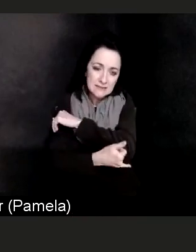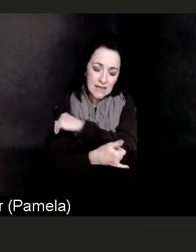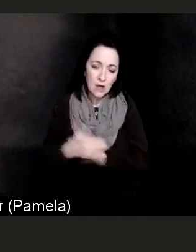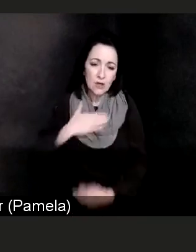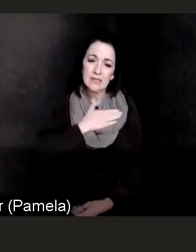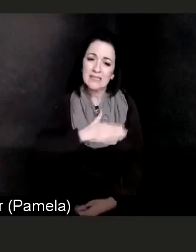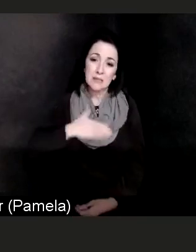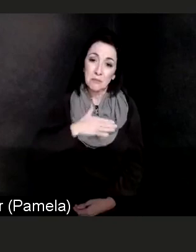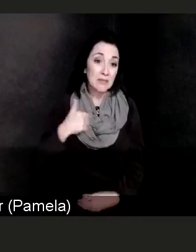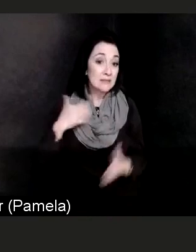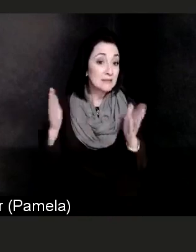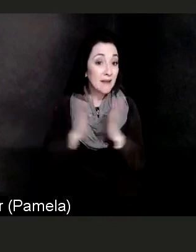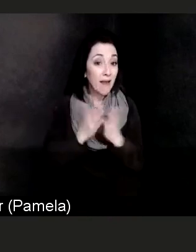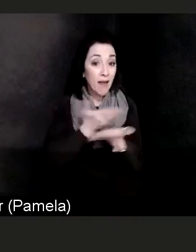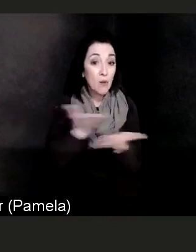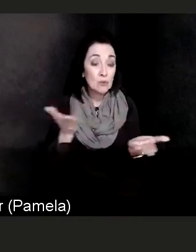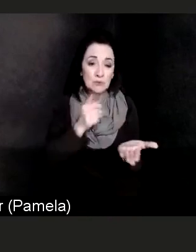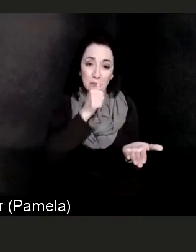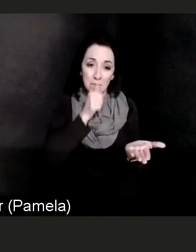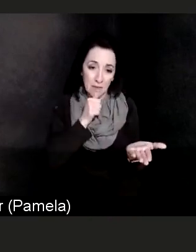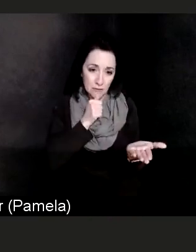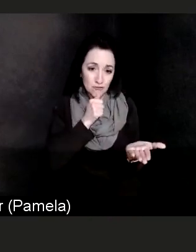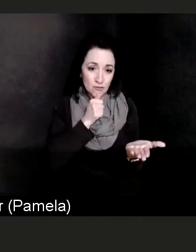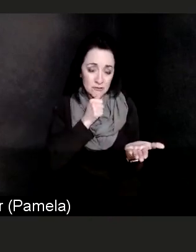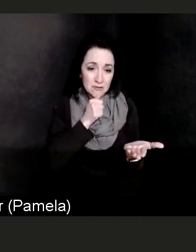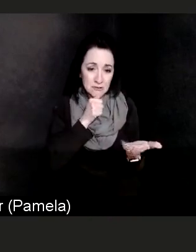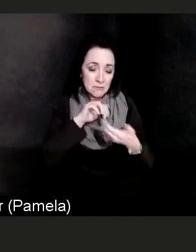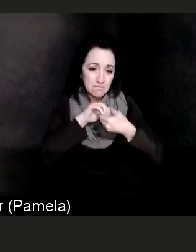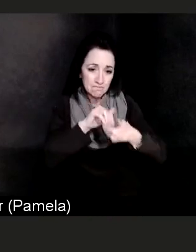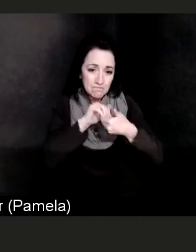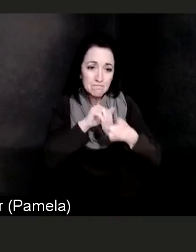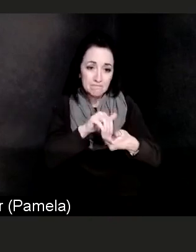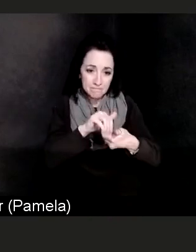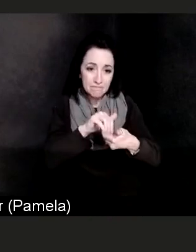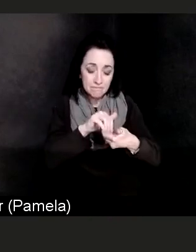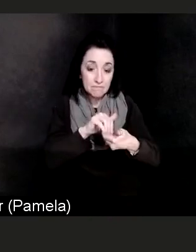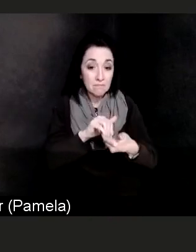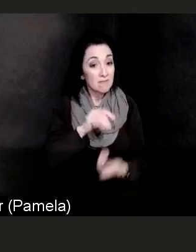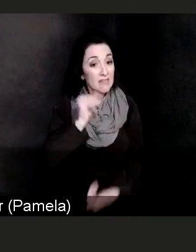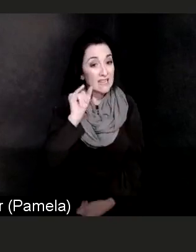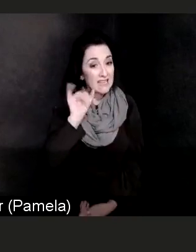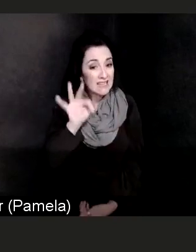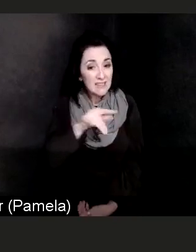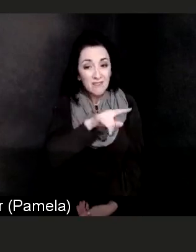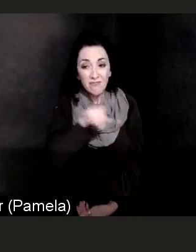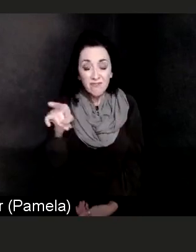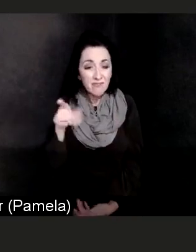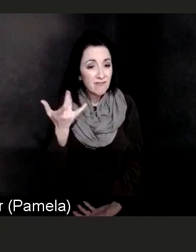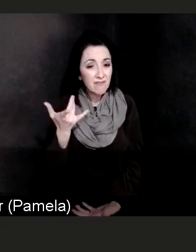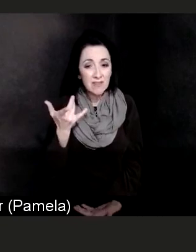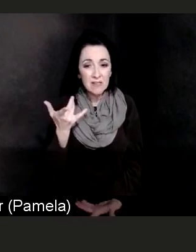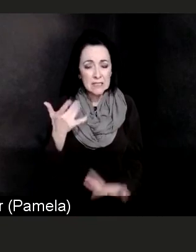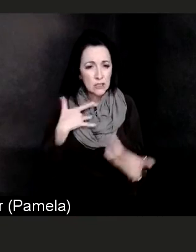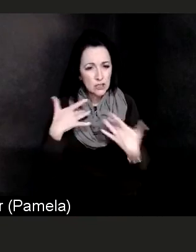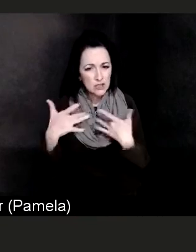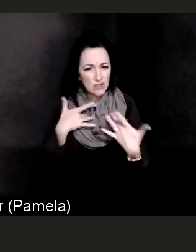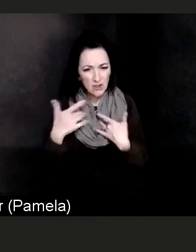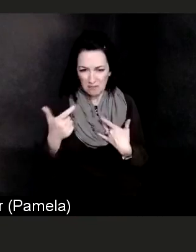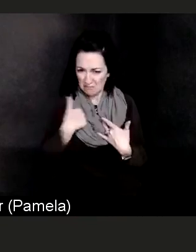make sure that you reach out to us if you're concerned about whether or not you're on a list